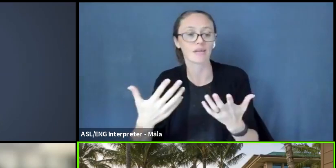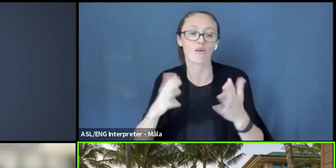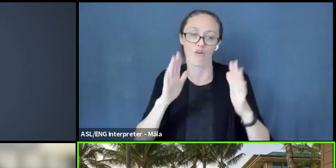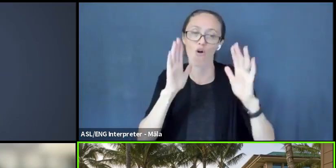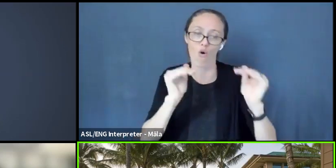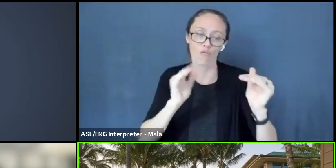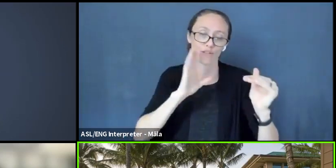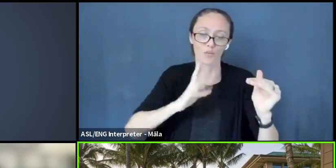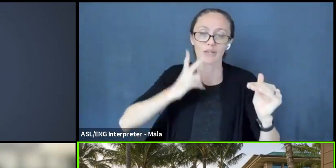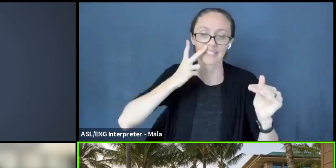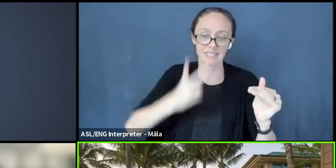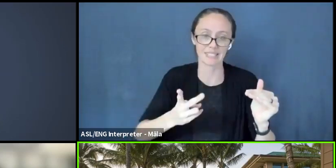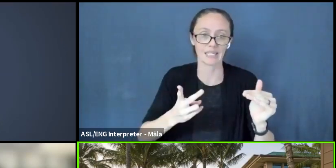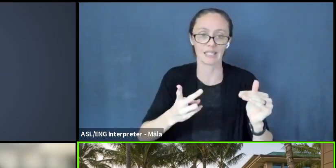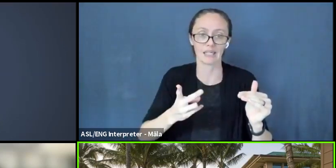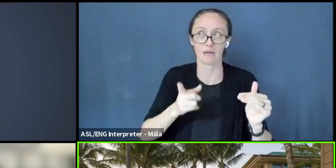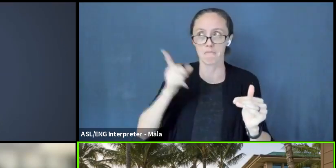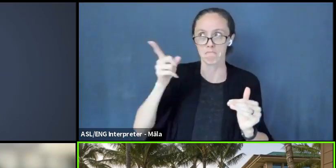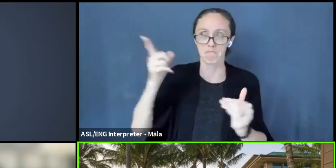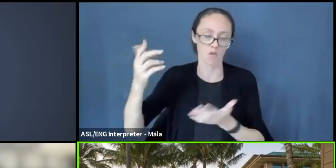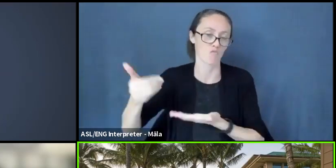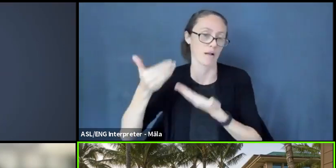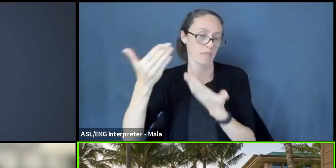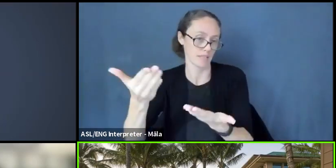those recommendations come out.